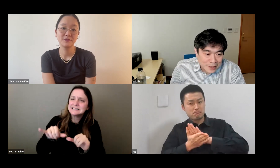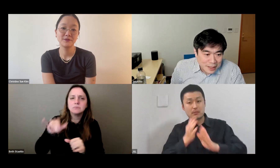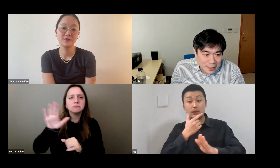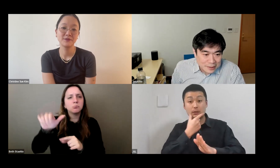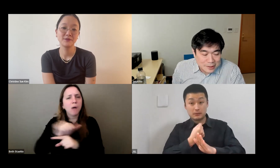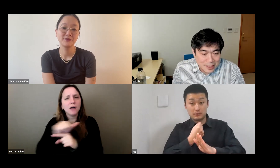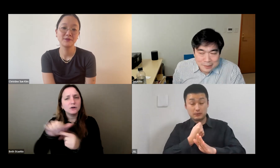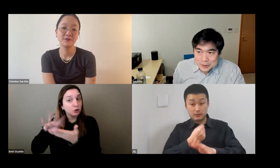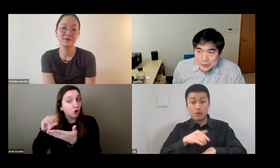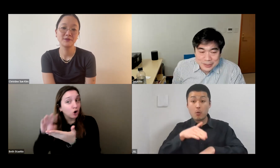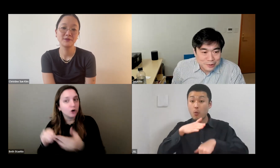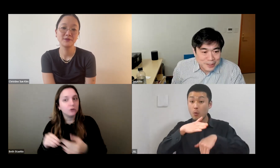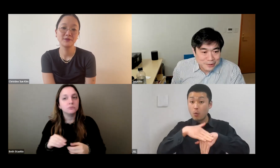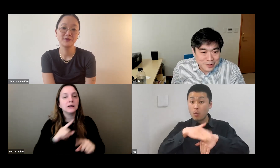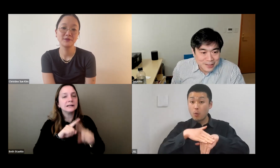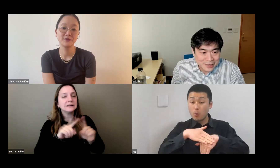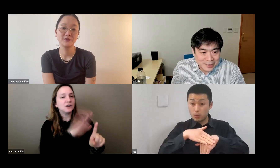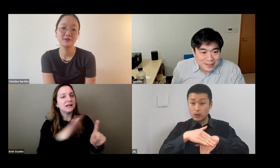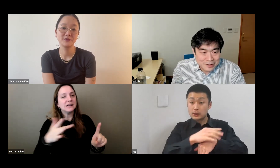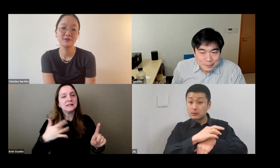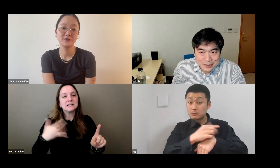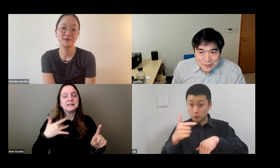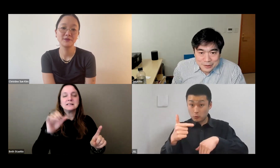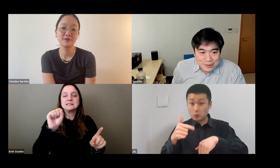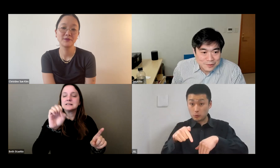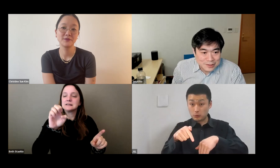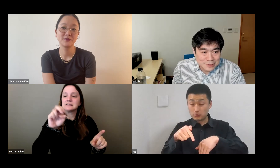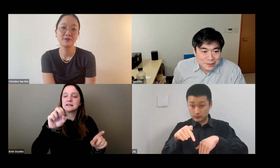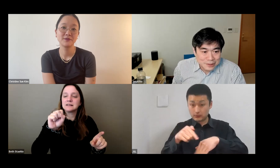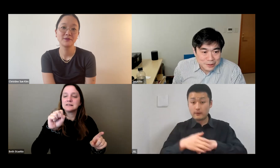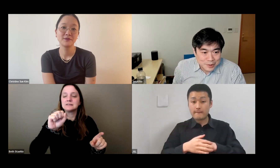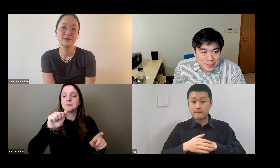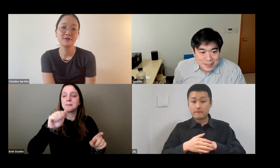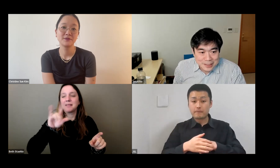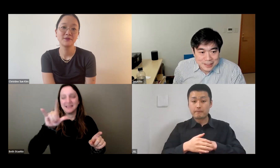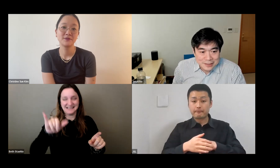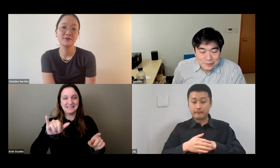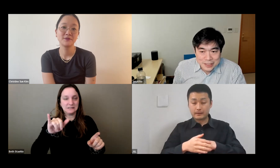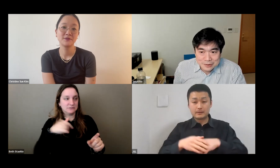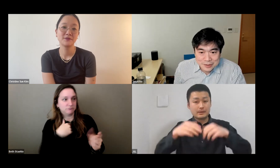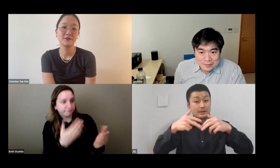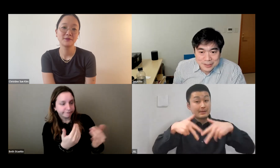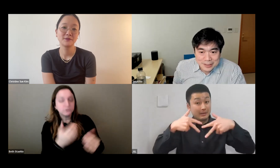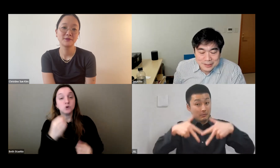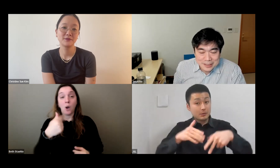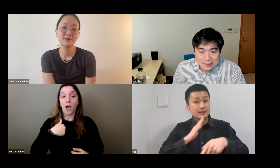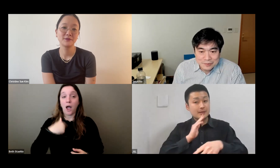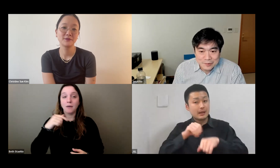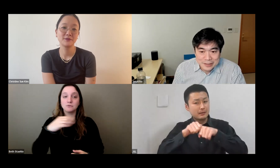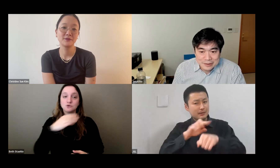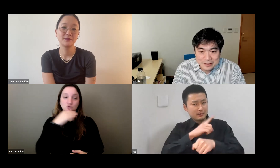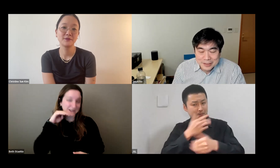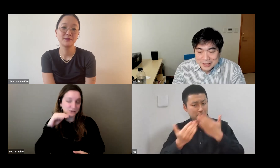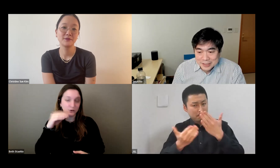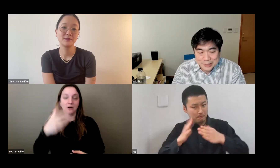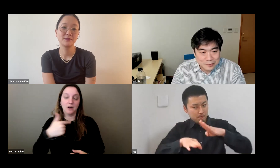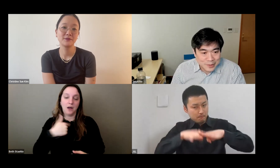And I'm Joi Ito, by the way, and part of the Neurodiversity Salon community and the Director of the Center for Radical Transformation